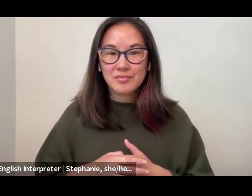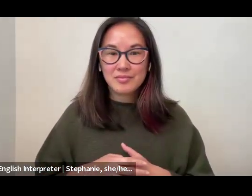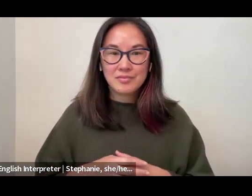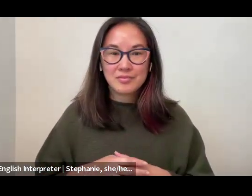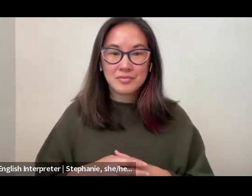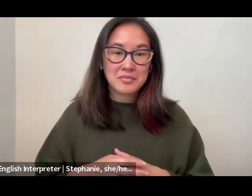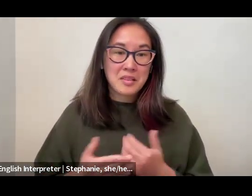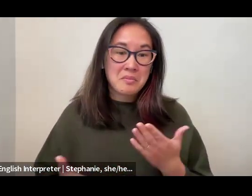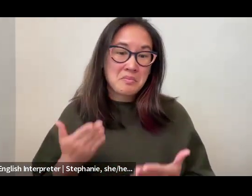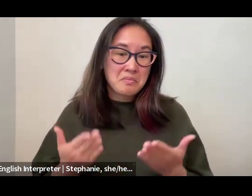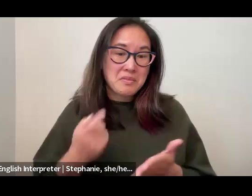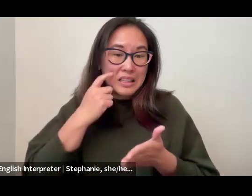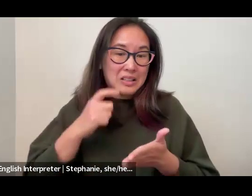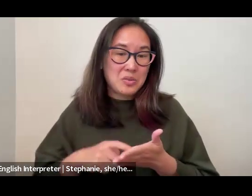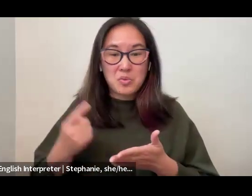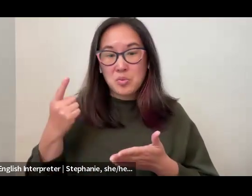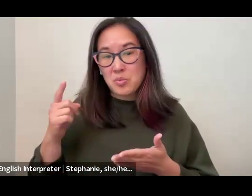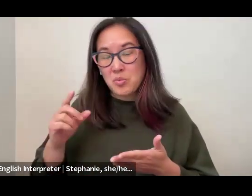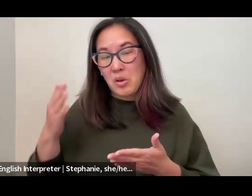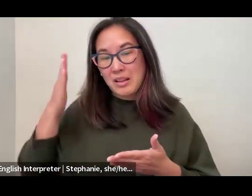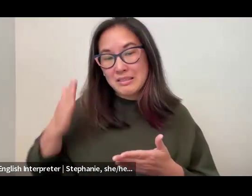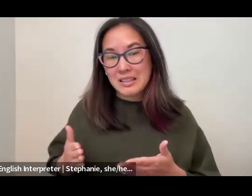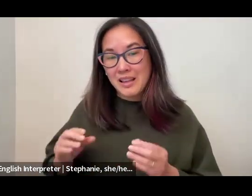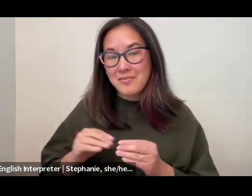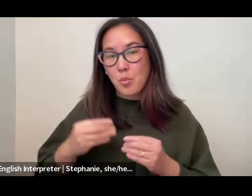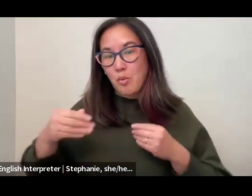You might find that one side is more flexible than the other.